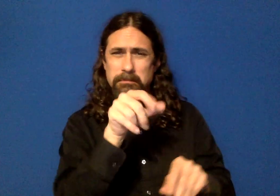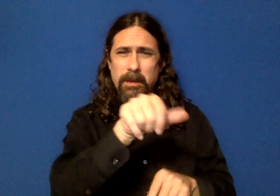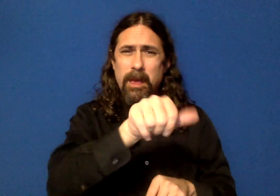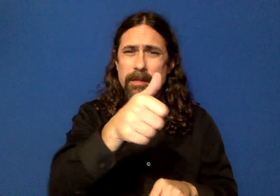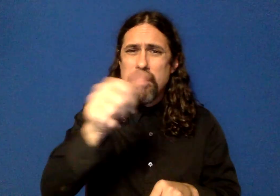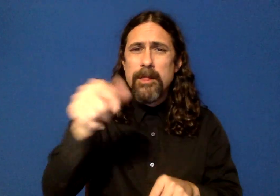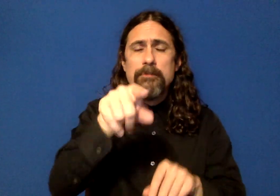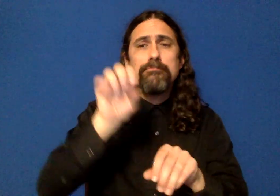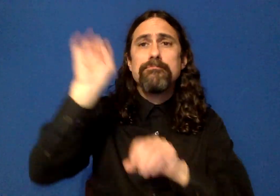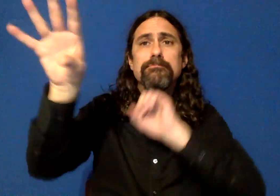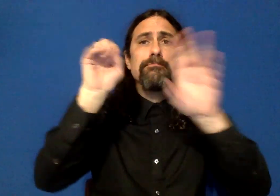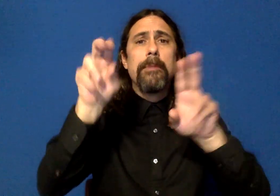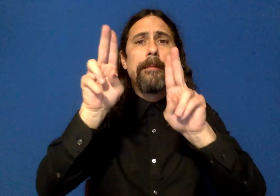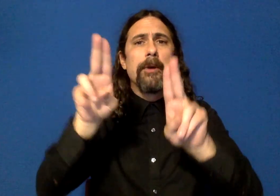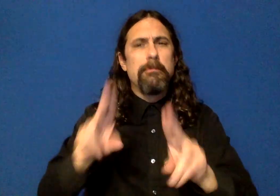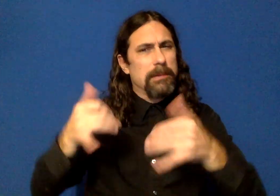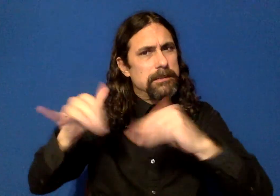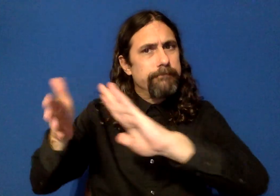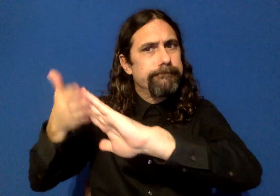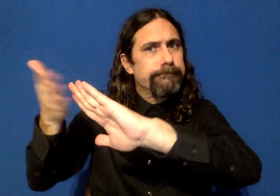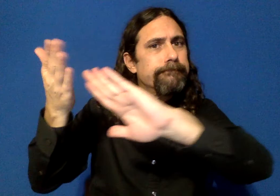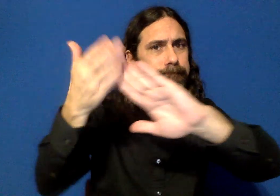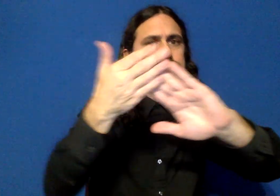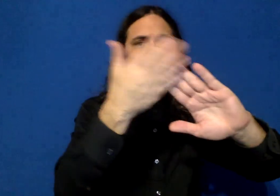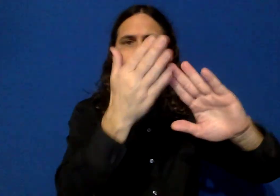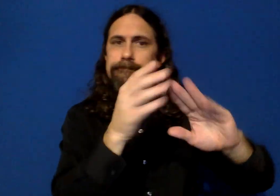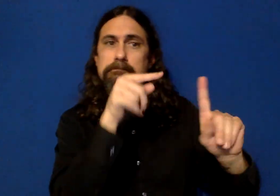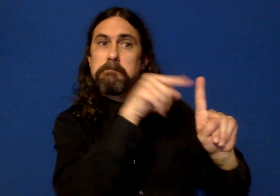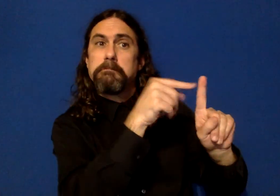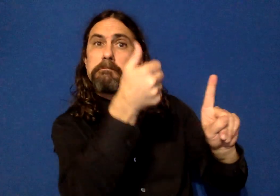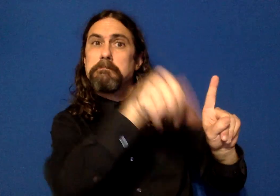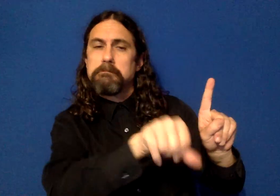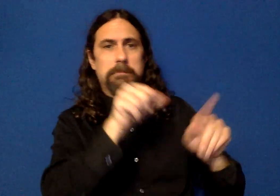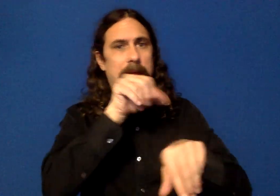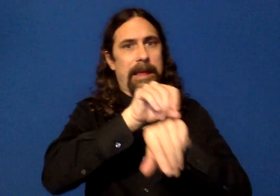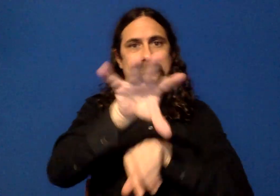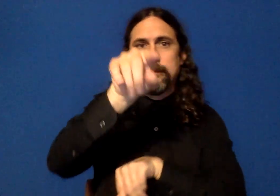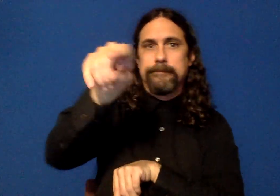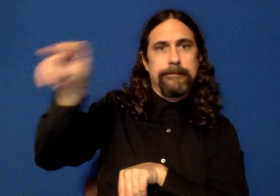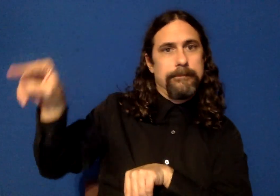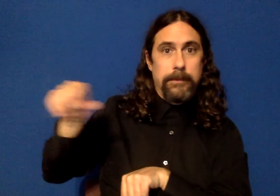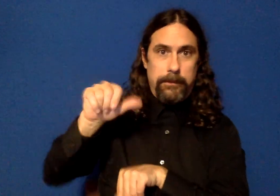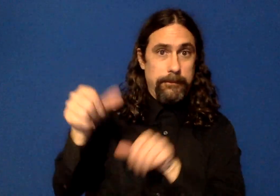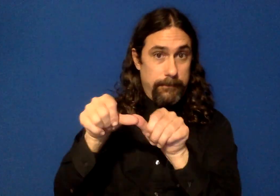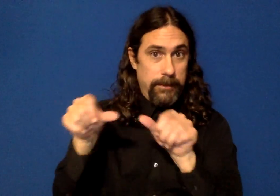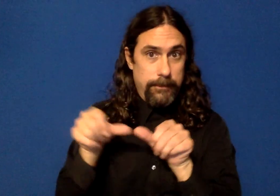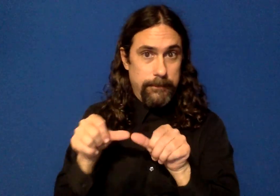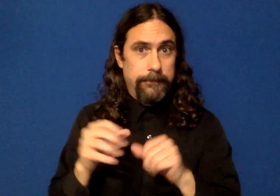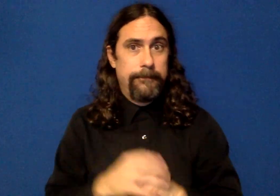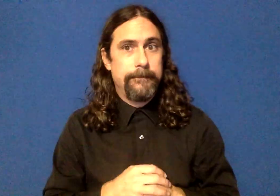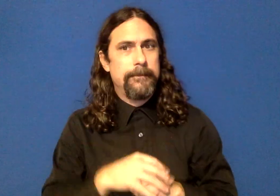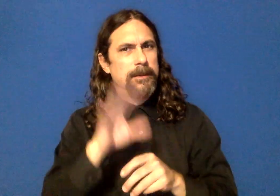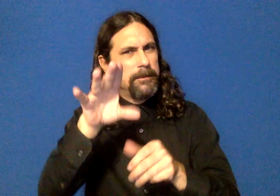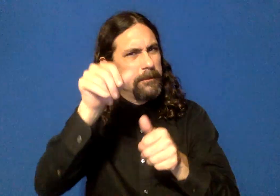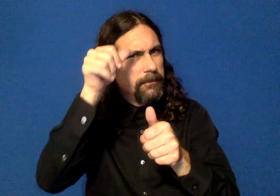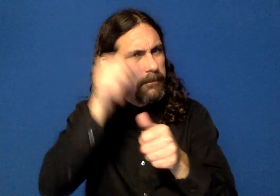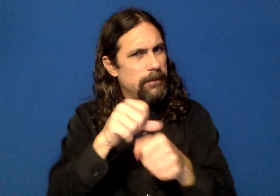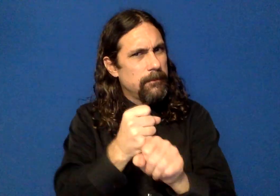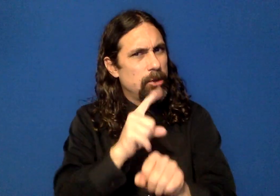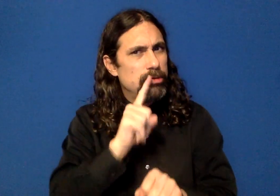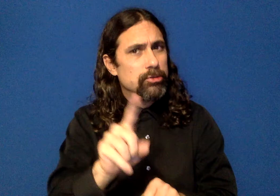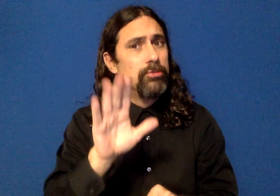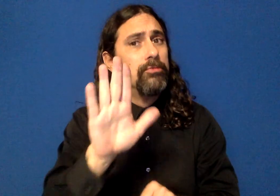your Housing Connect information up to date in case you re selected for another unit.